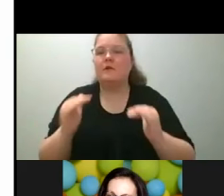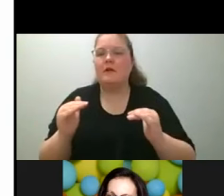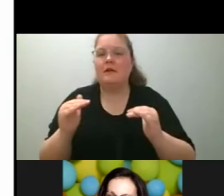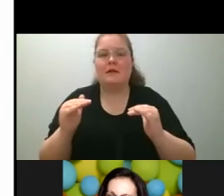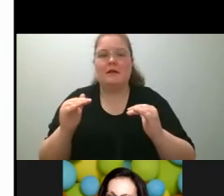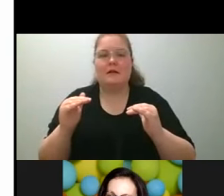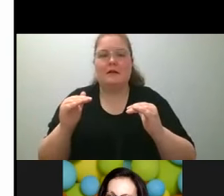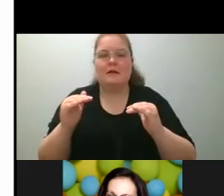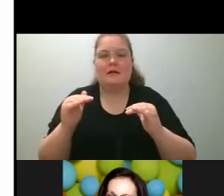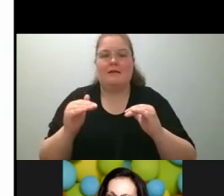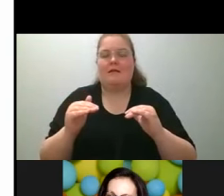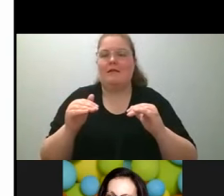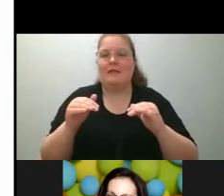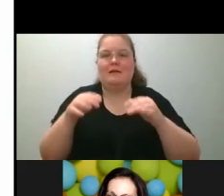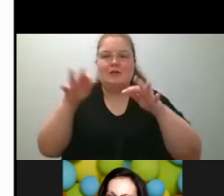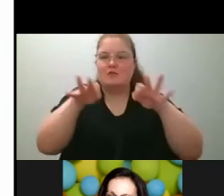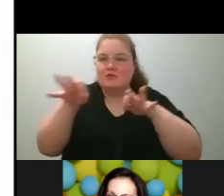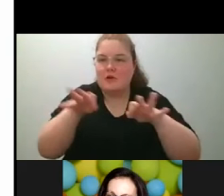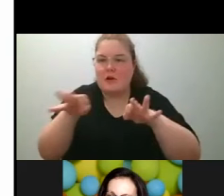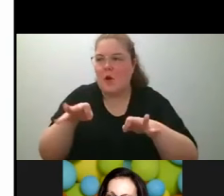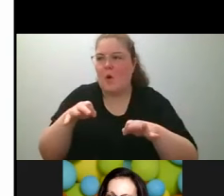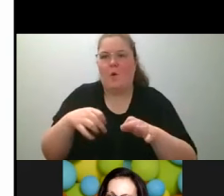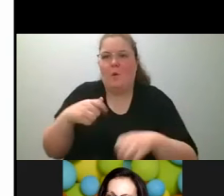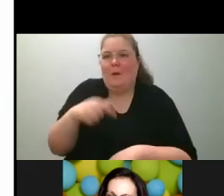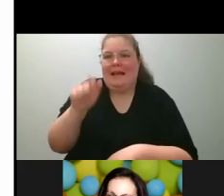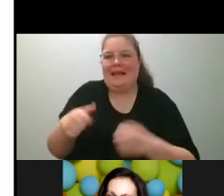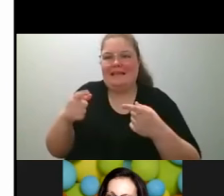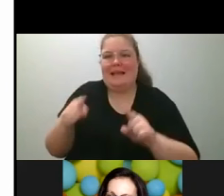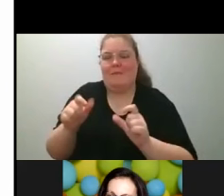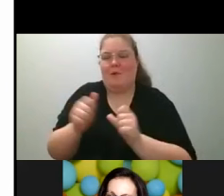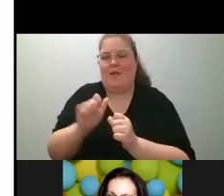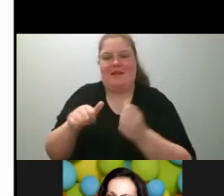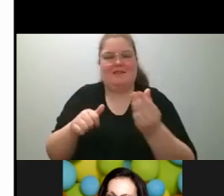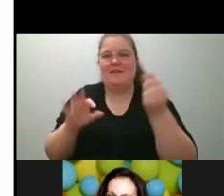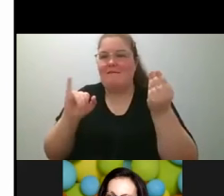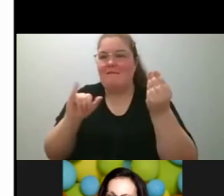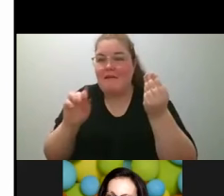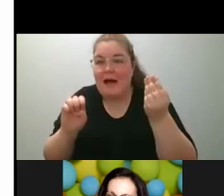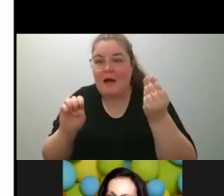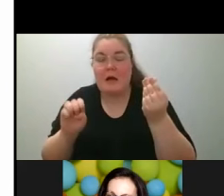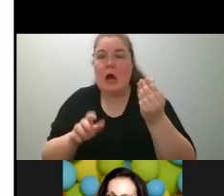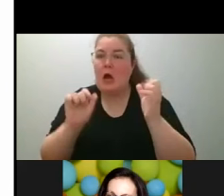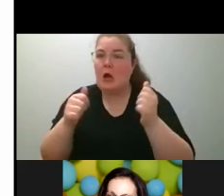What do you need to make sure happens with these files? Are there parts that don't need to be translated?